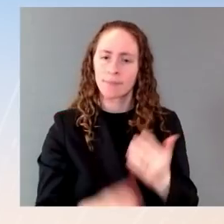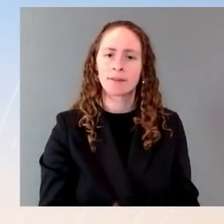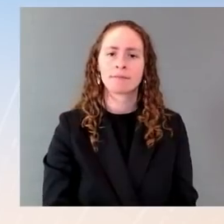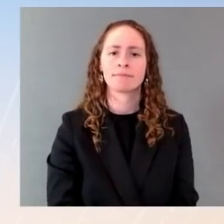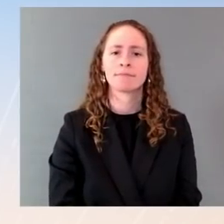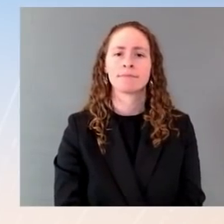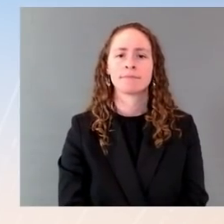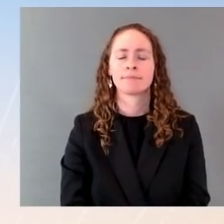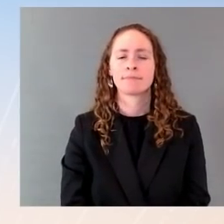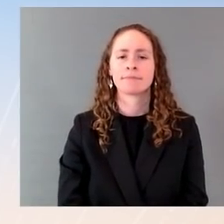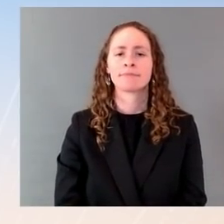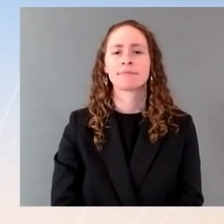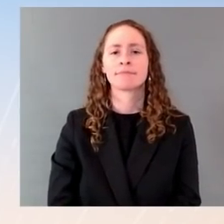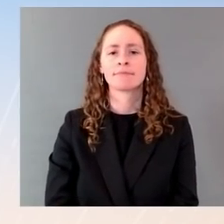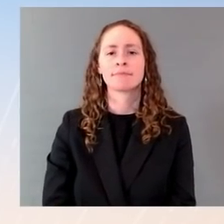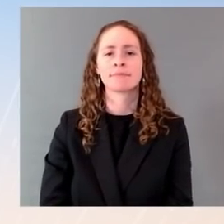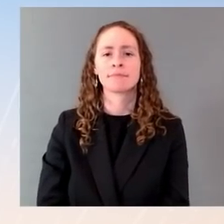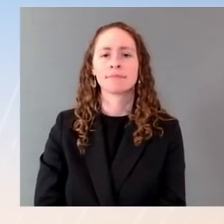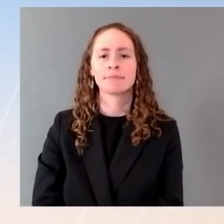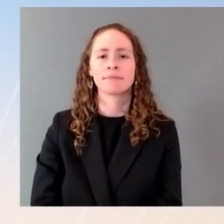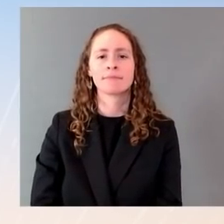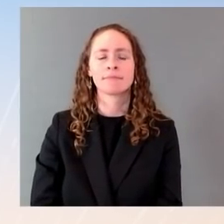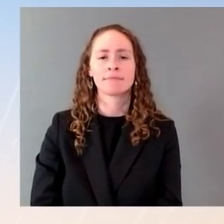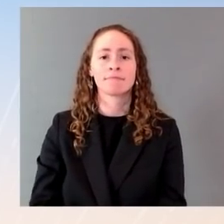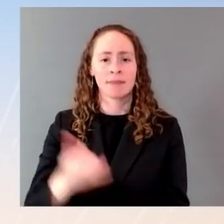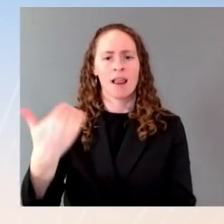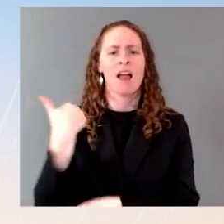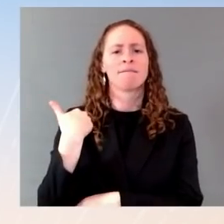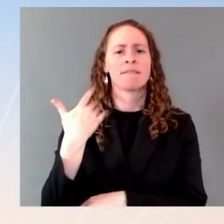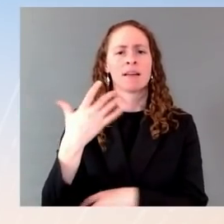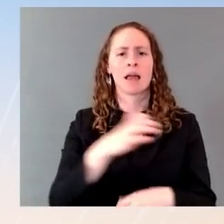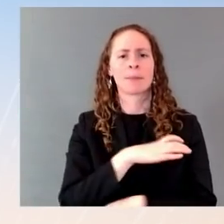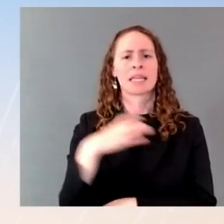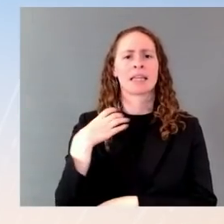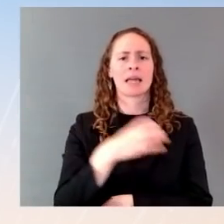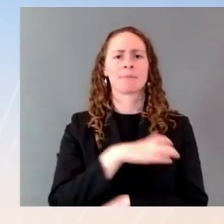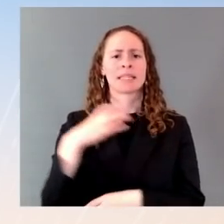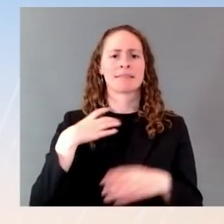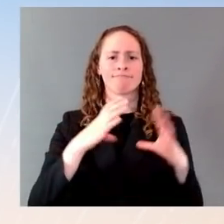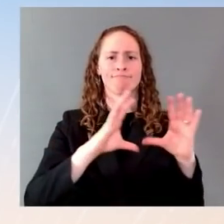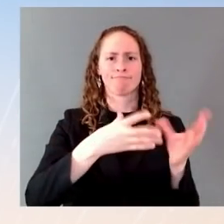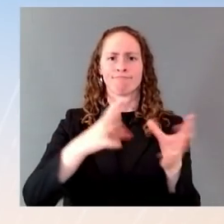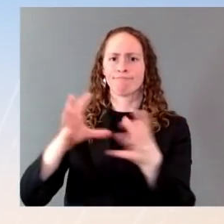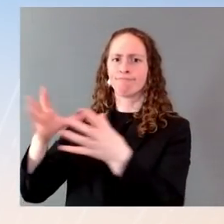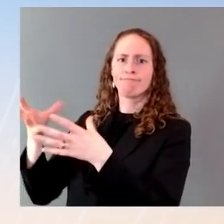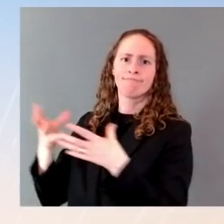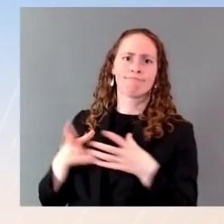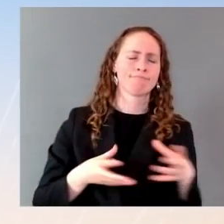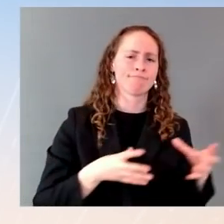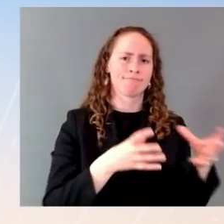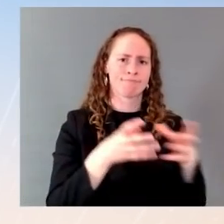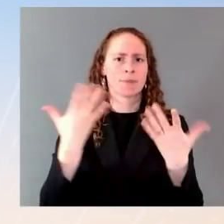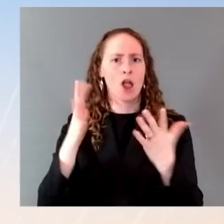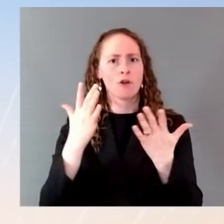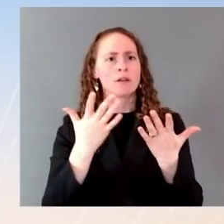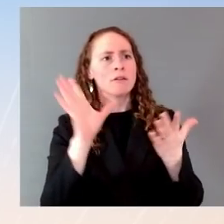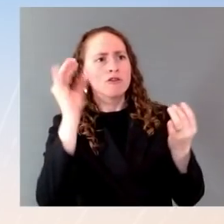to the parliamentarian, the Congressional Budget Office, and the Senate Republicans. So this is a process that is, behind the scenes, largely --